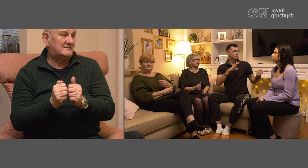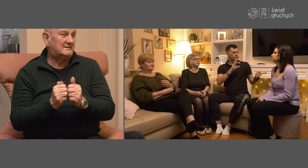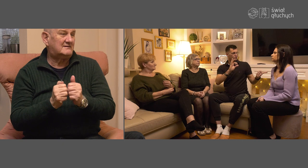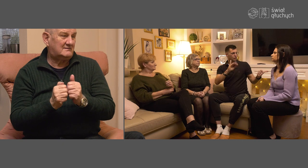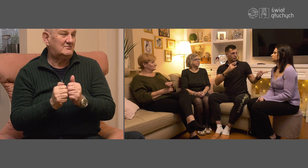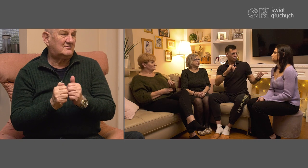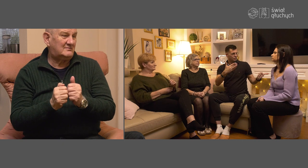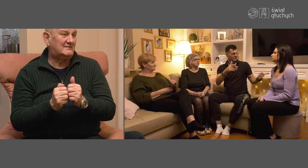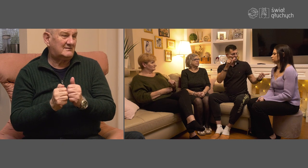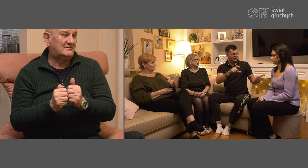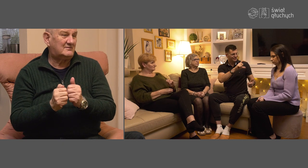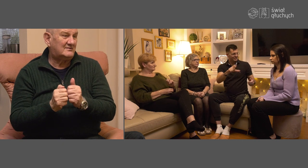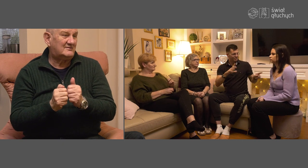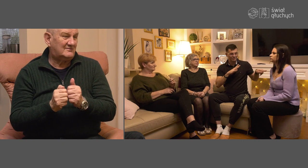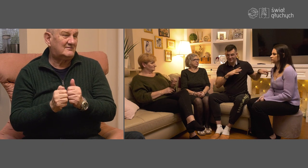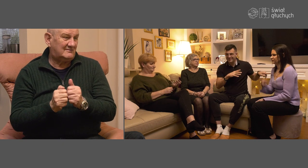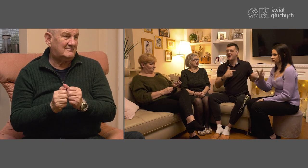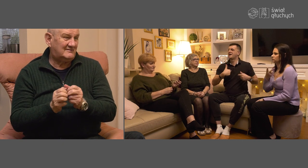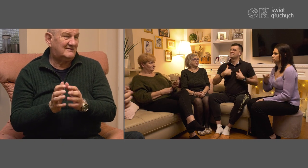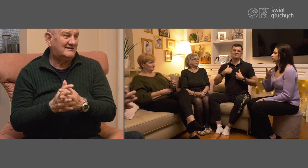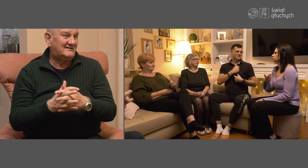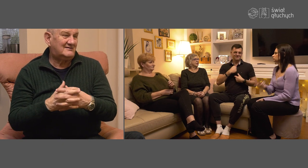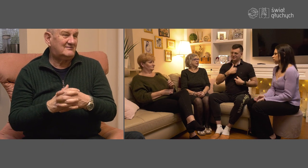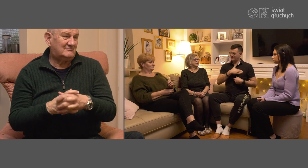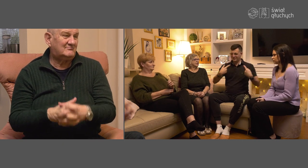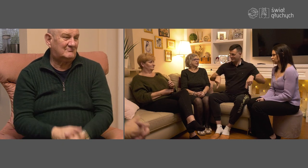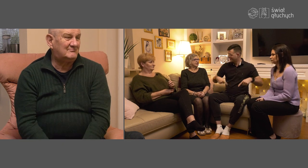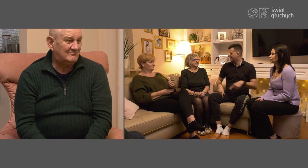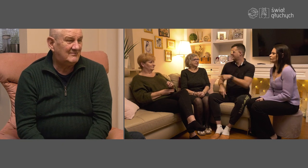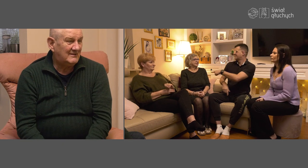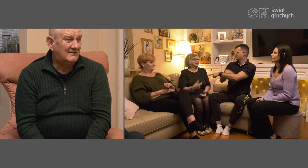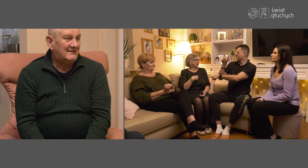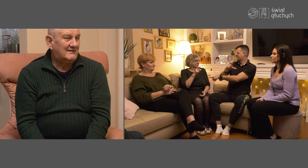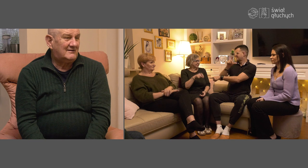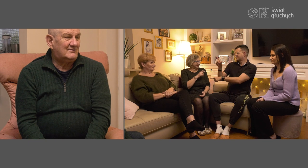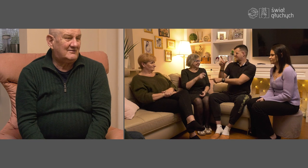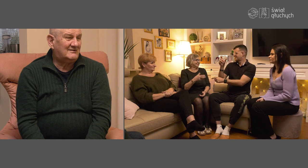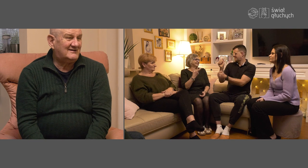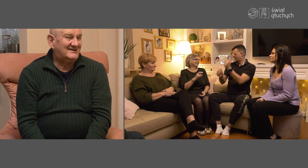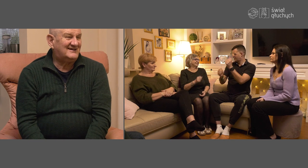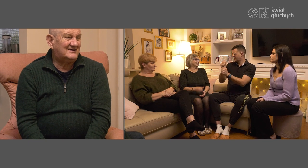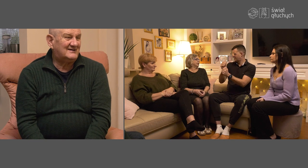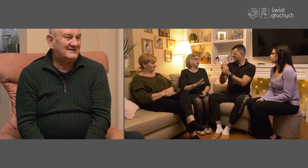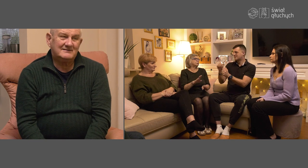[Rafał]: Okay, you were at the Square, and you? [Monika]: Yes for 2 years. [Rafał]: Okay, I wasn't in Warsaw at all. And you were in a vocational school in Three Crosses Square?